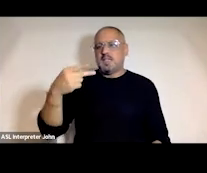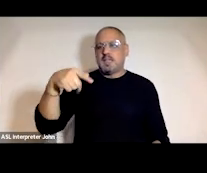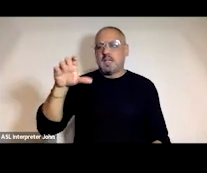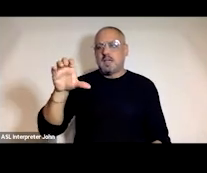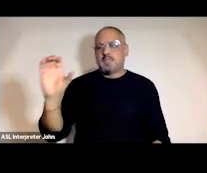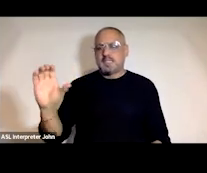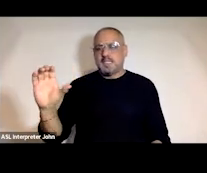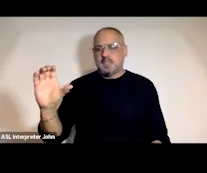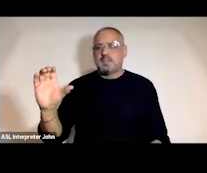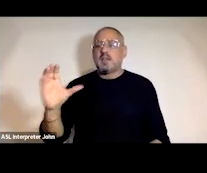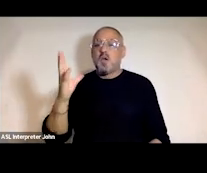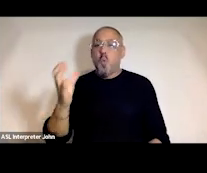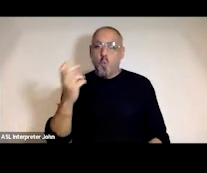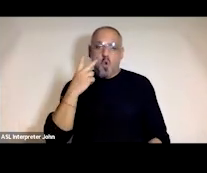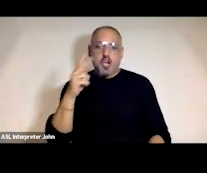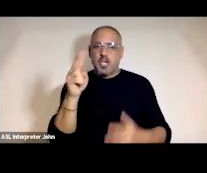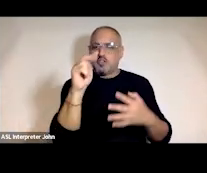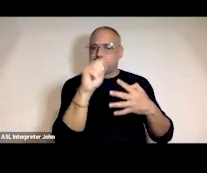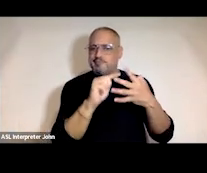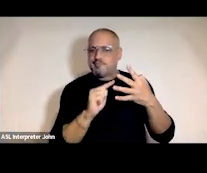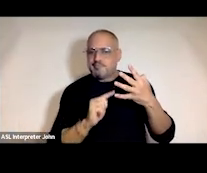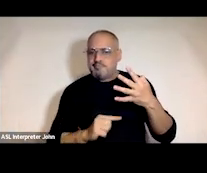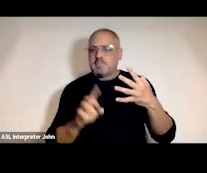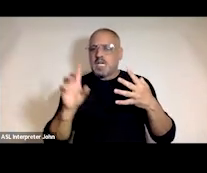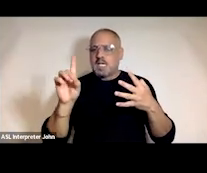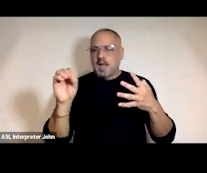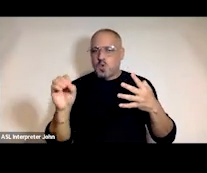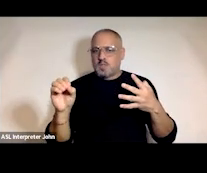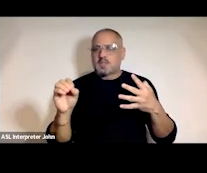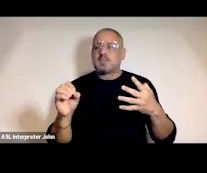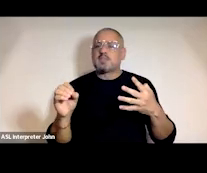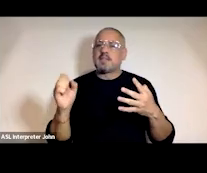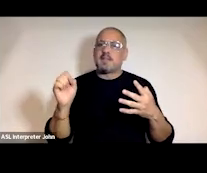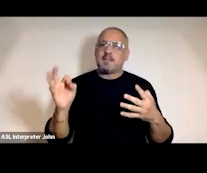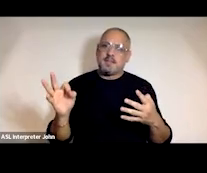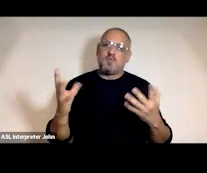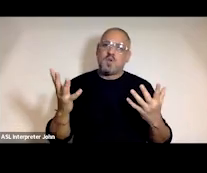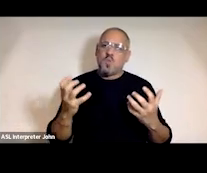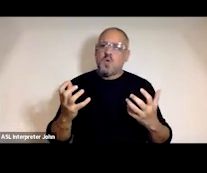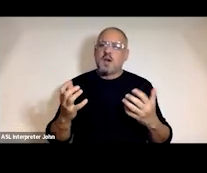Now we want to look at all of these diagnoses in case we want to cover our basis